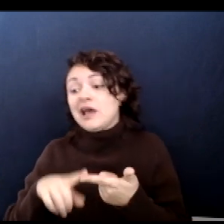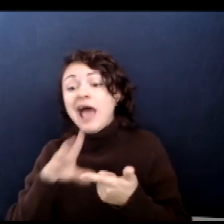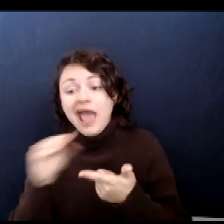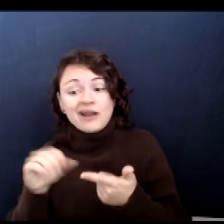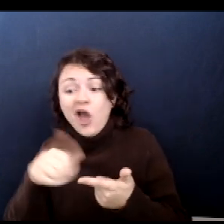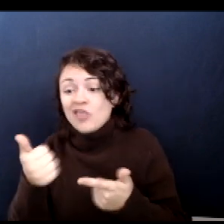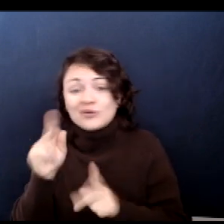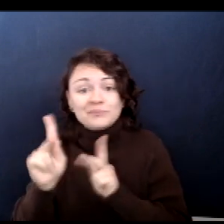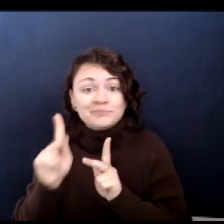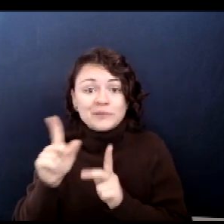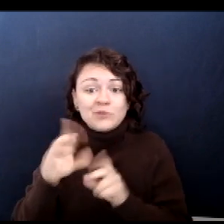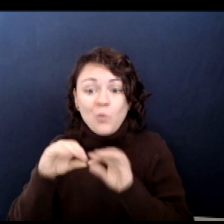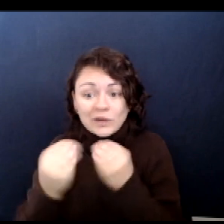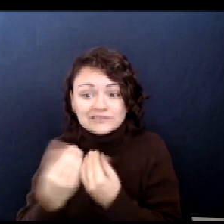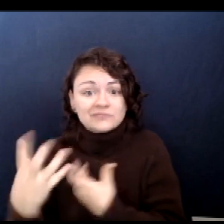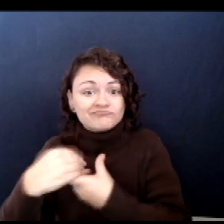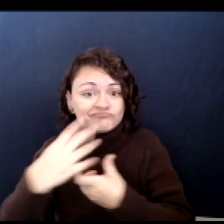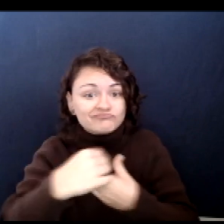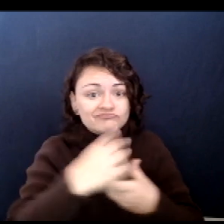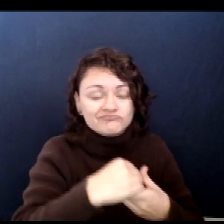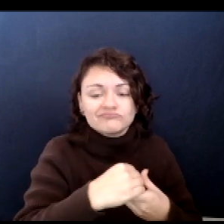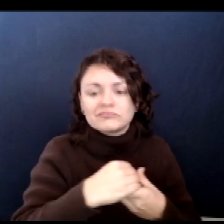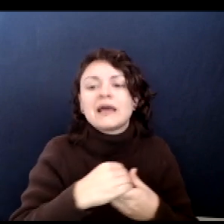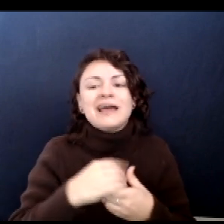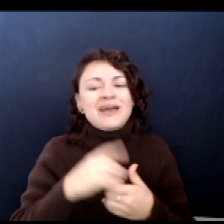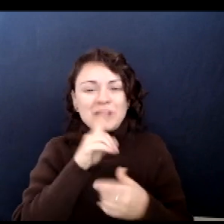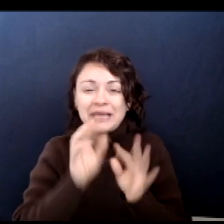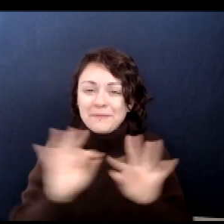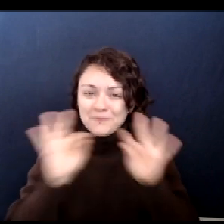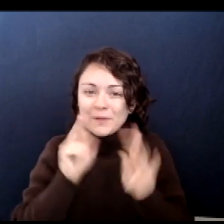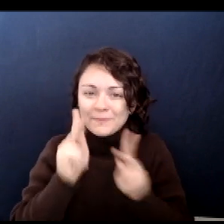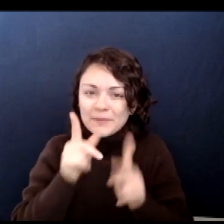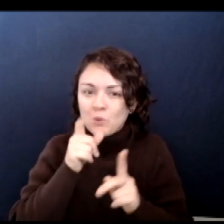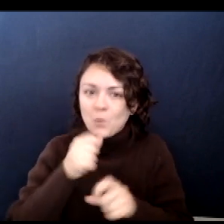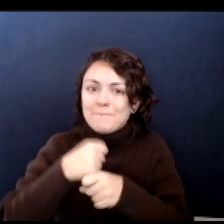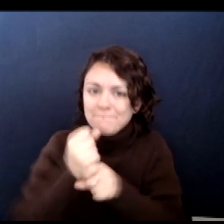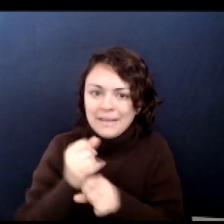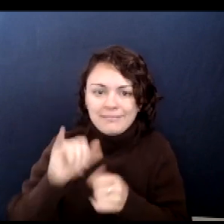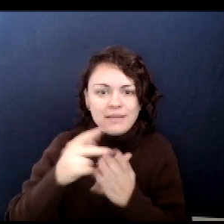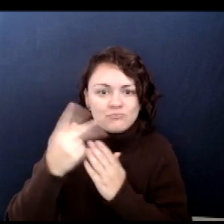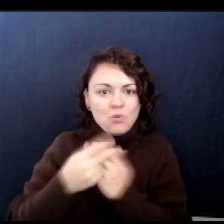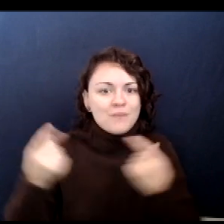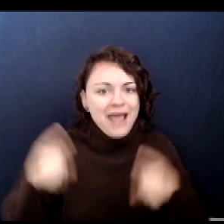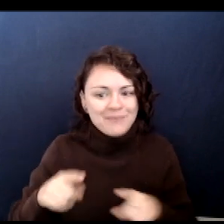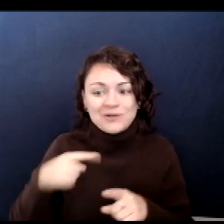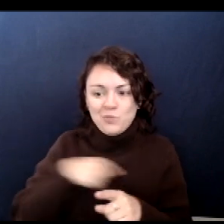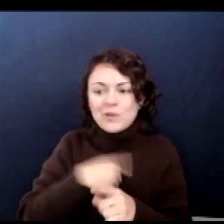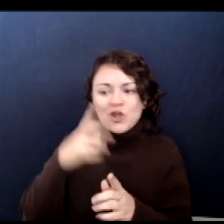mobilizers and other key actors in the community. And we heard a lot about this lack of access to information.